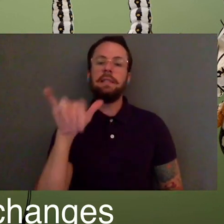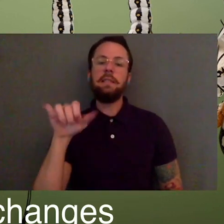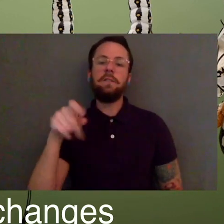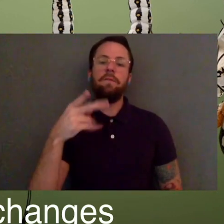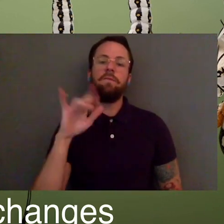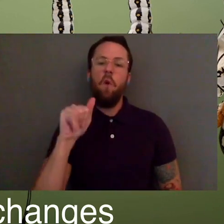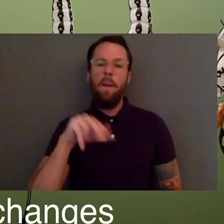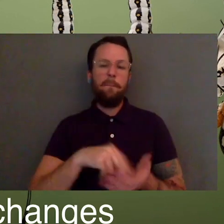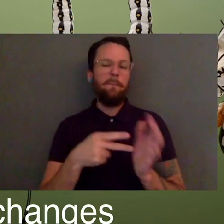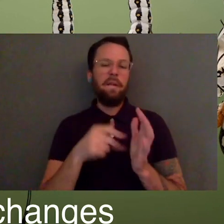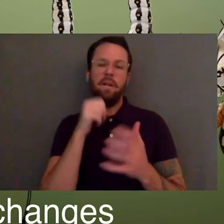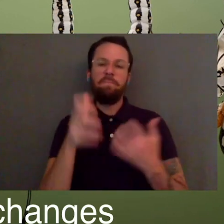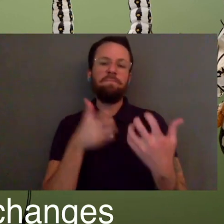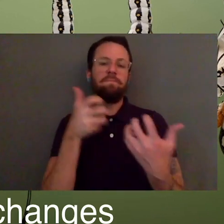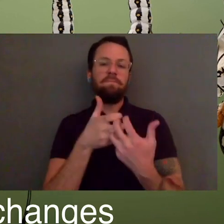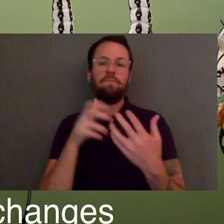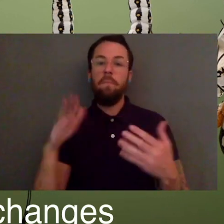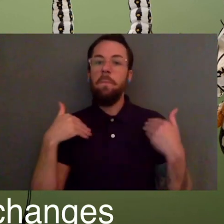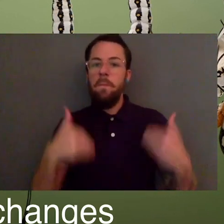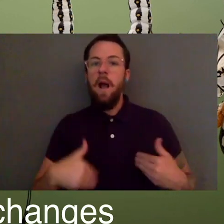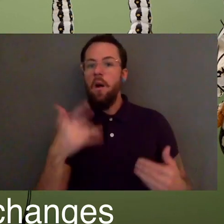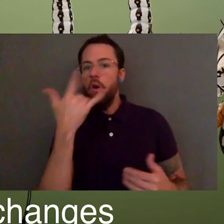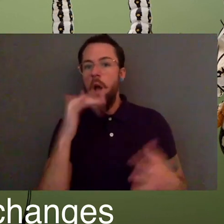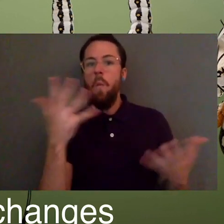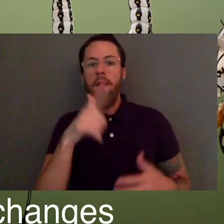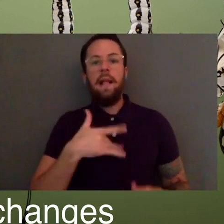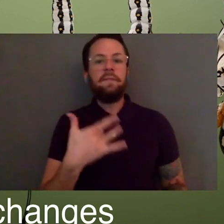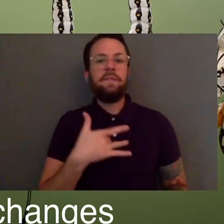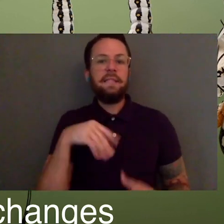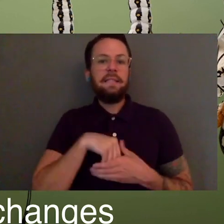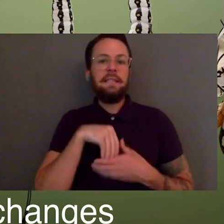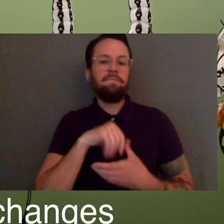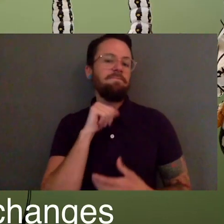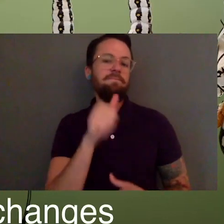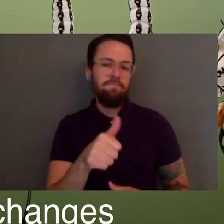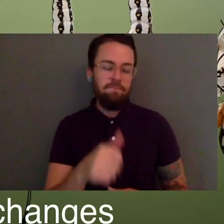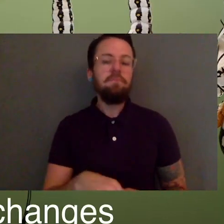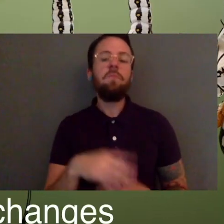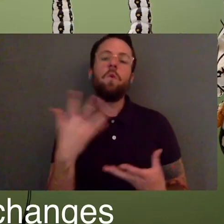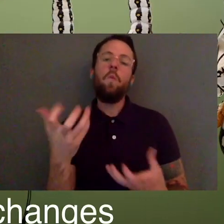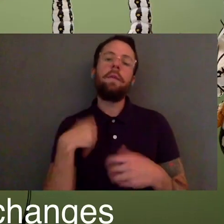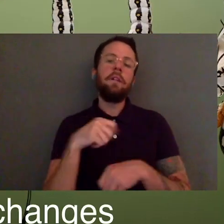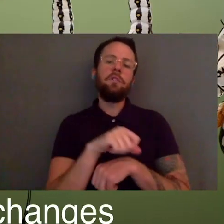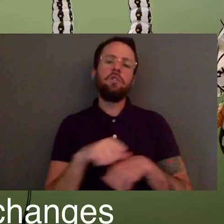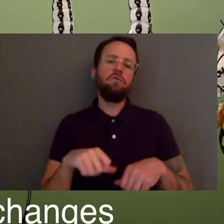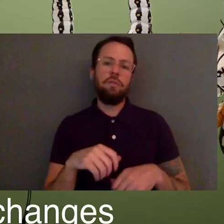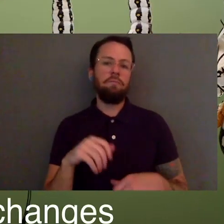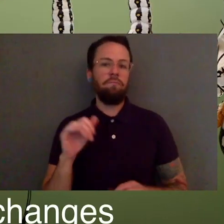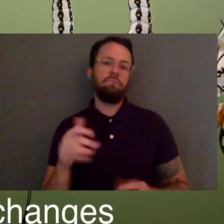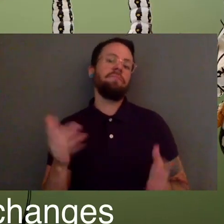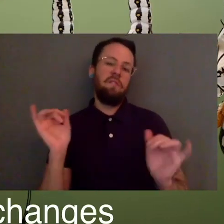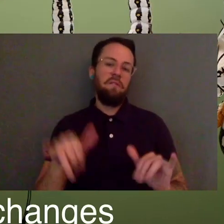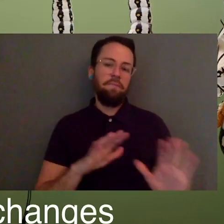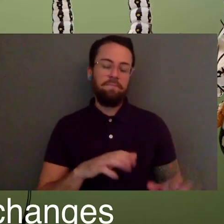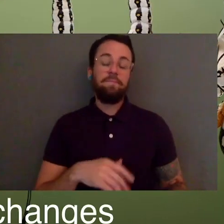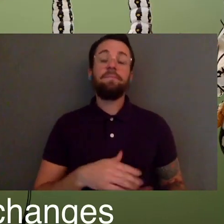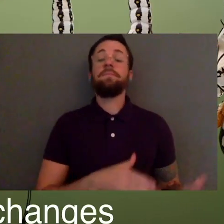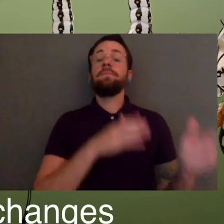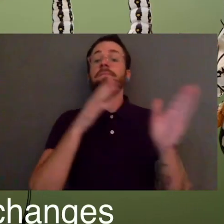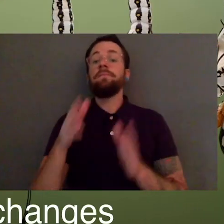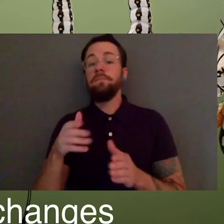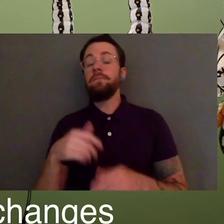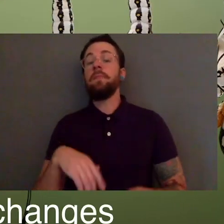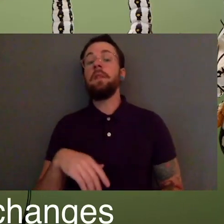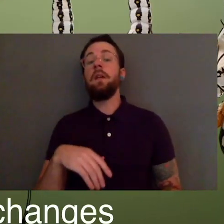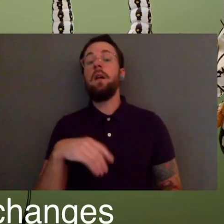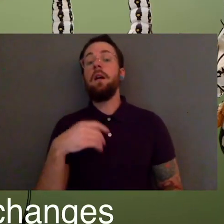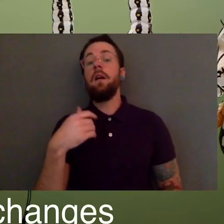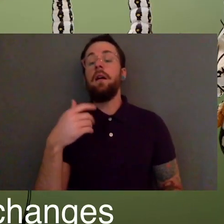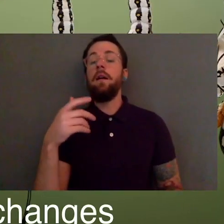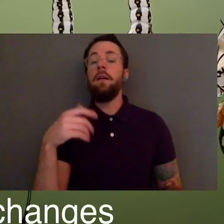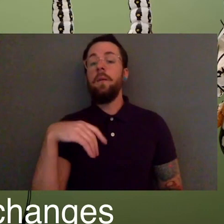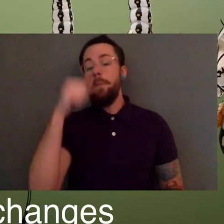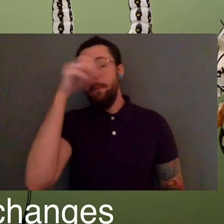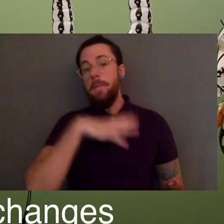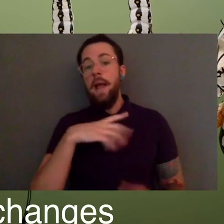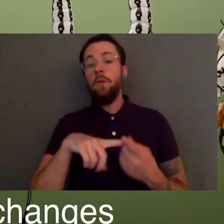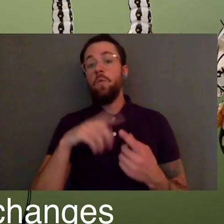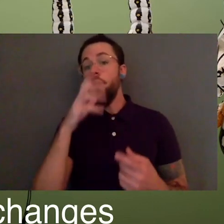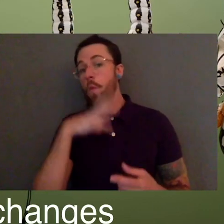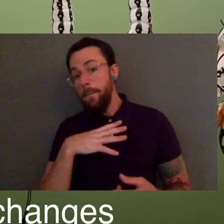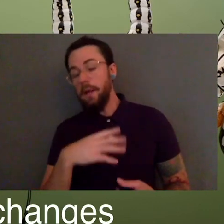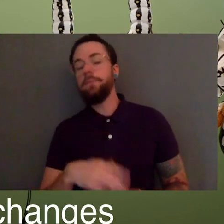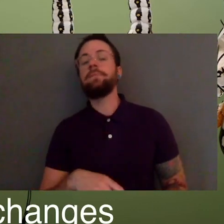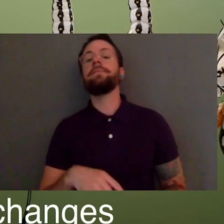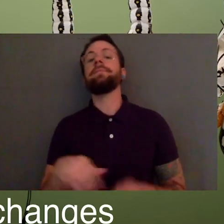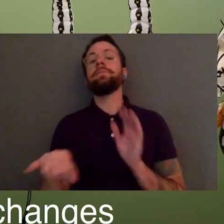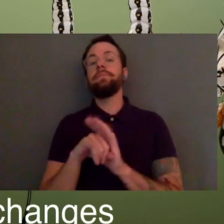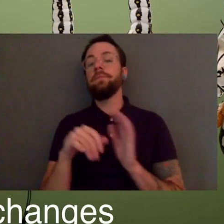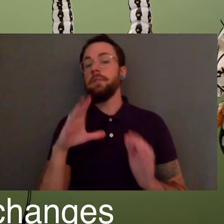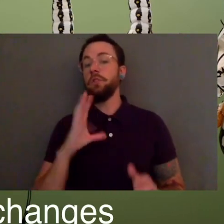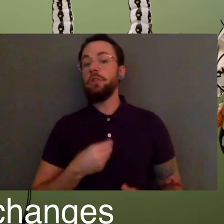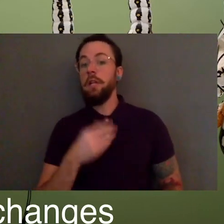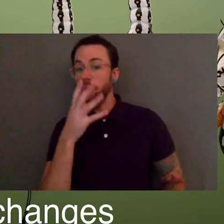I was satisfied with my genitals and it felt like my body was okay as it was.